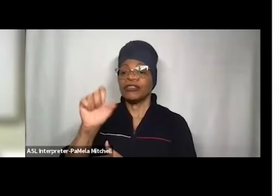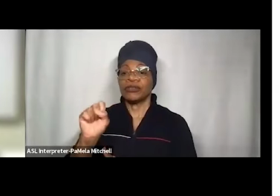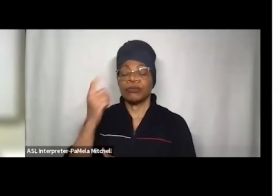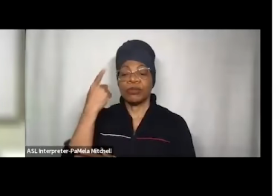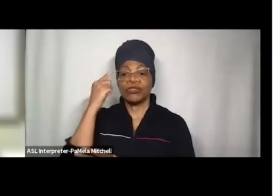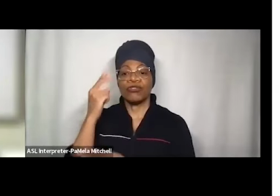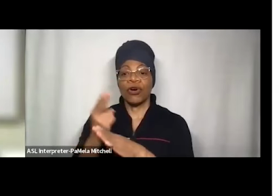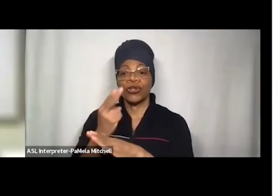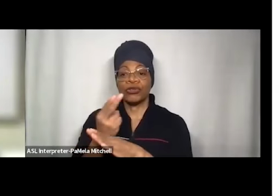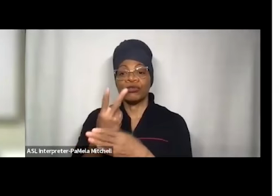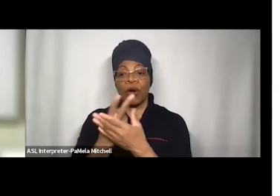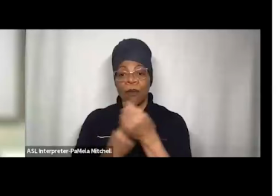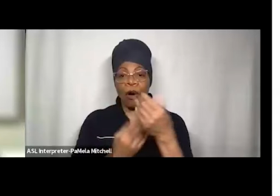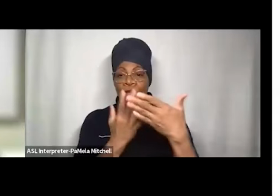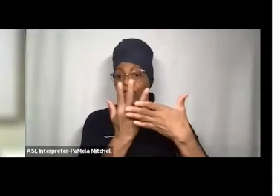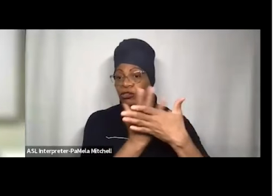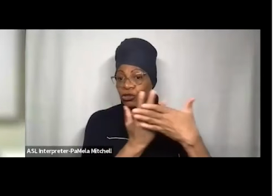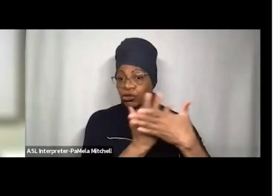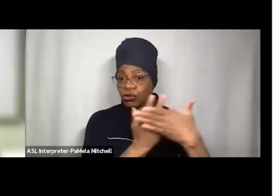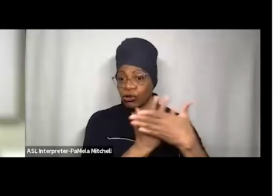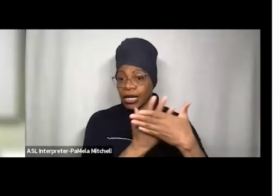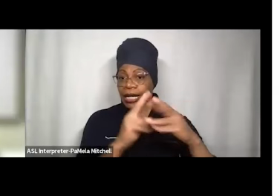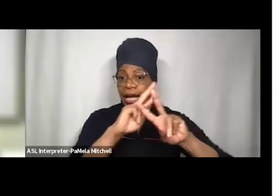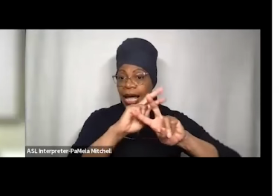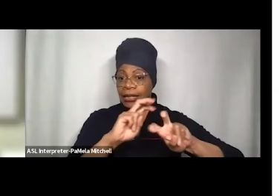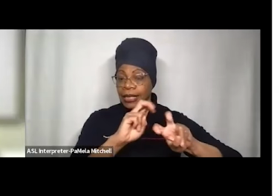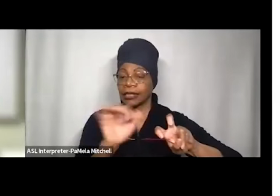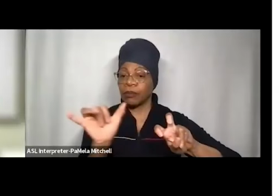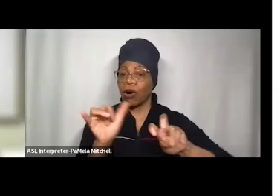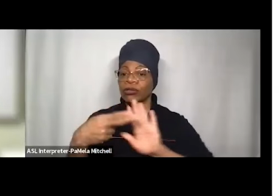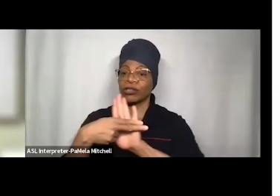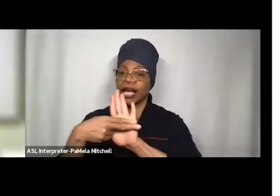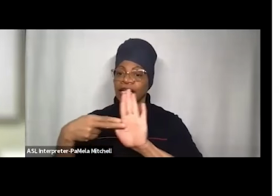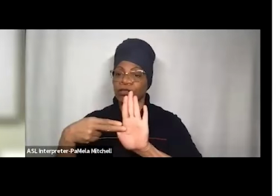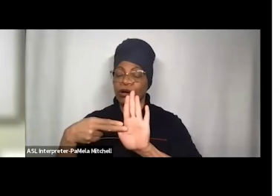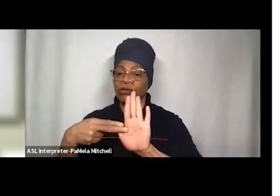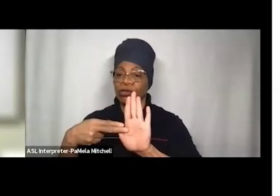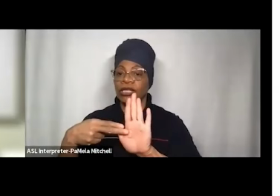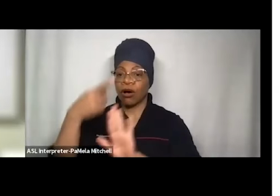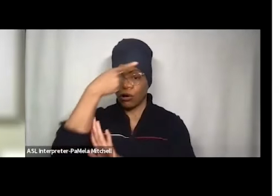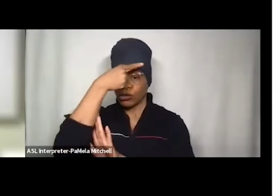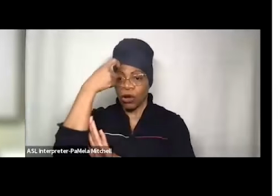both screening assessment and diagnosis of trauma and post-traumatic stress disorder.